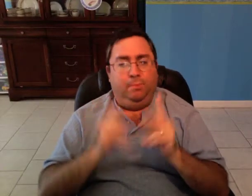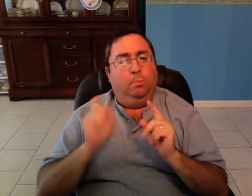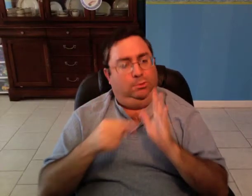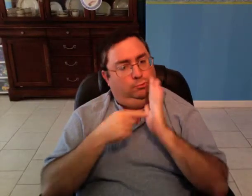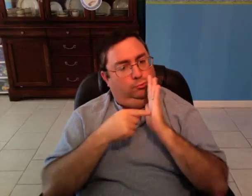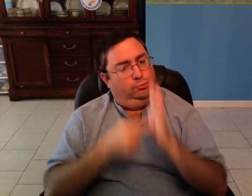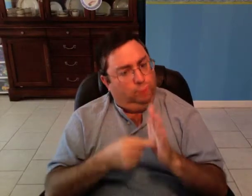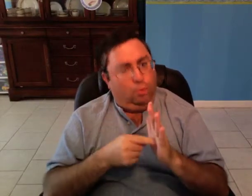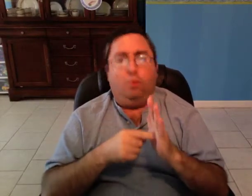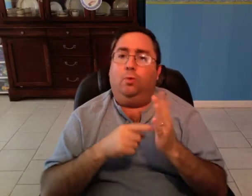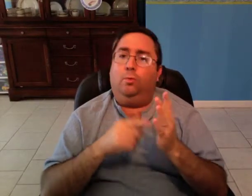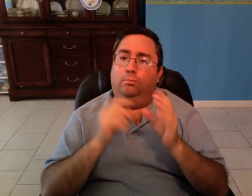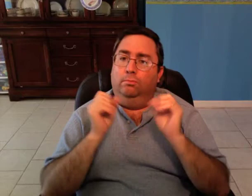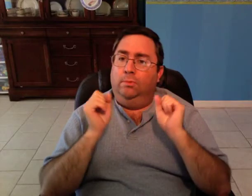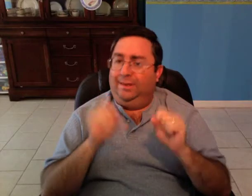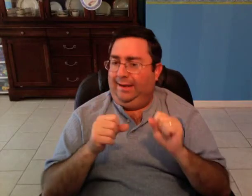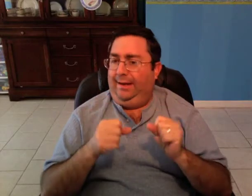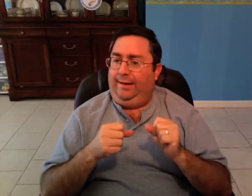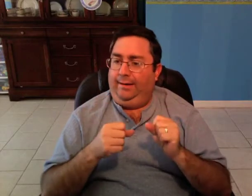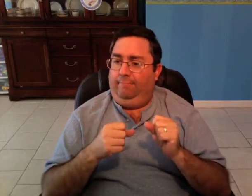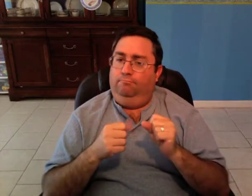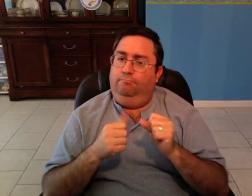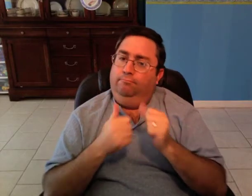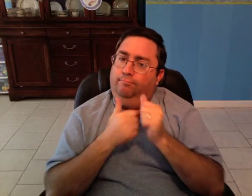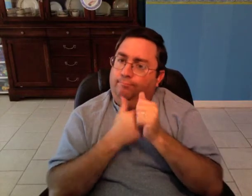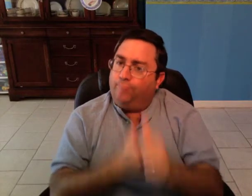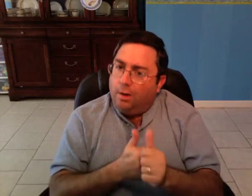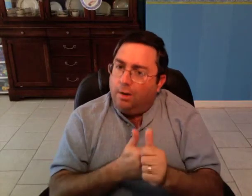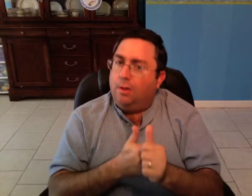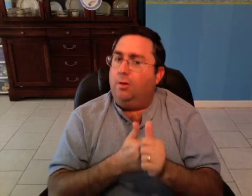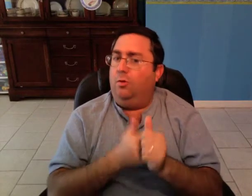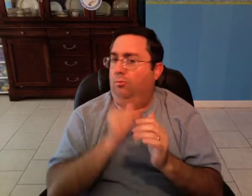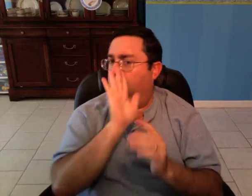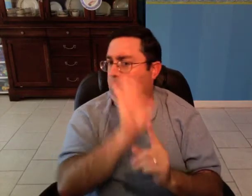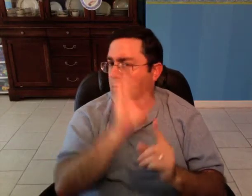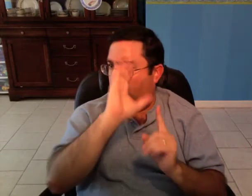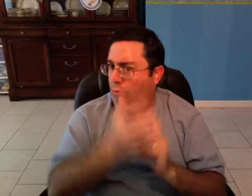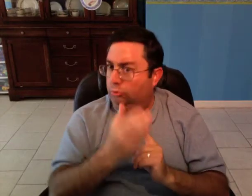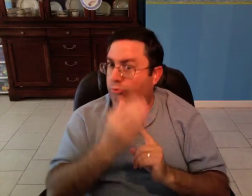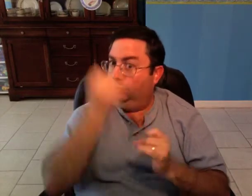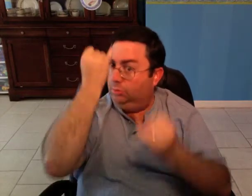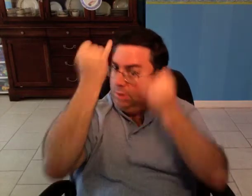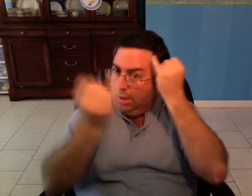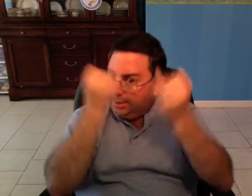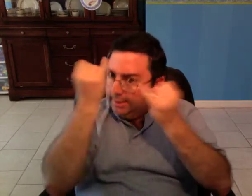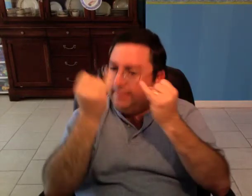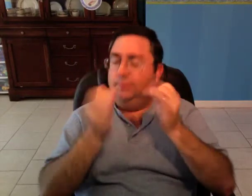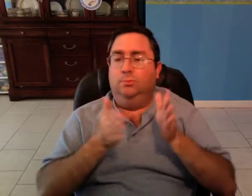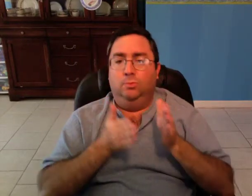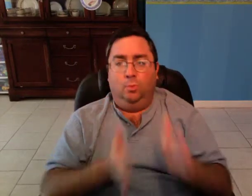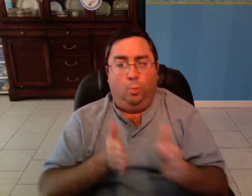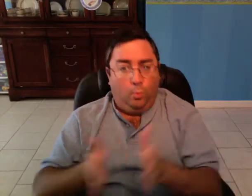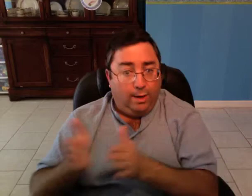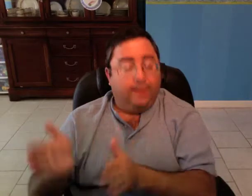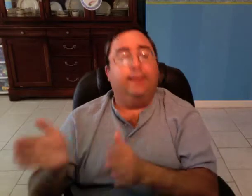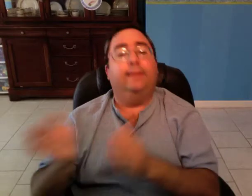This means that people need to show they can follow their culture's ideas and ways.